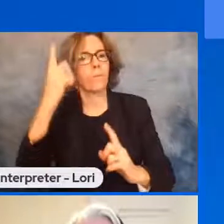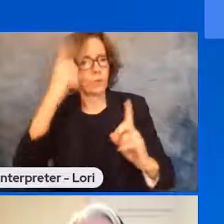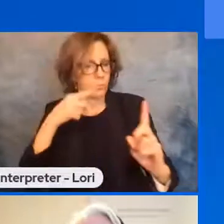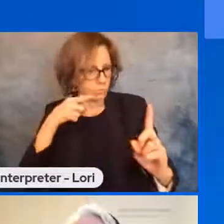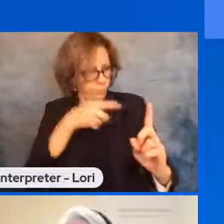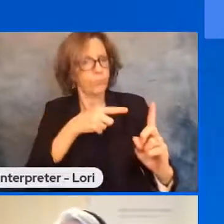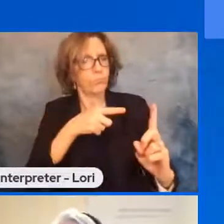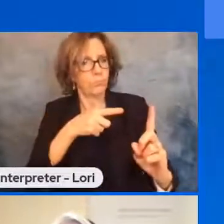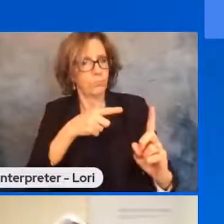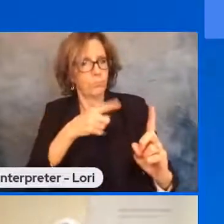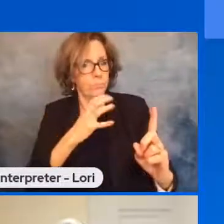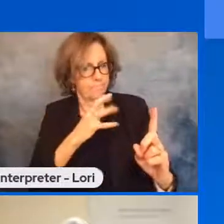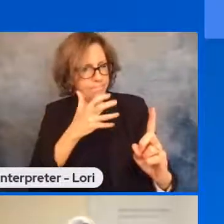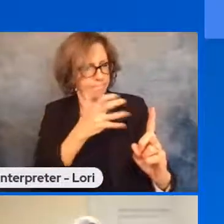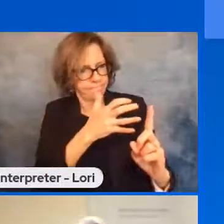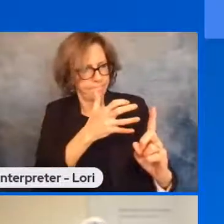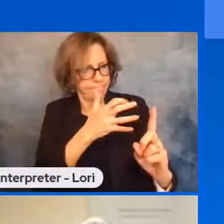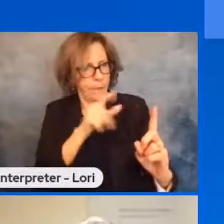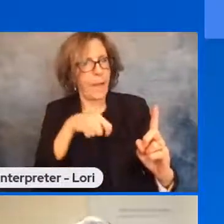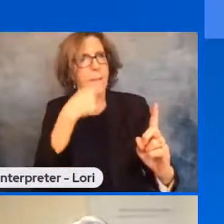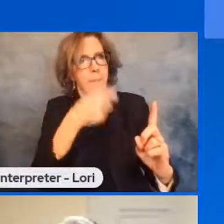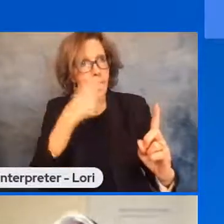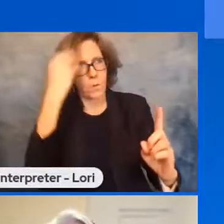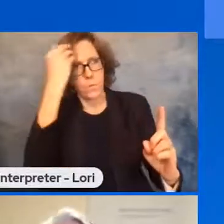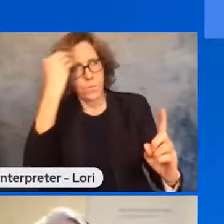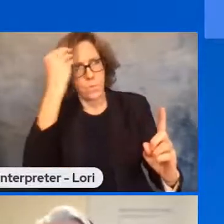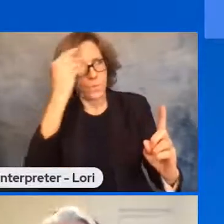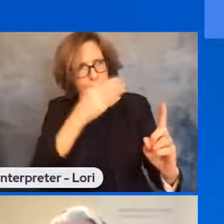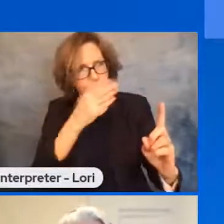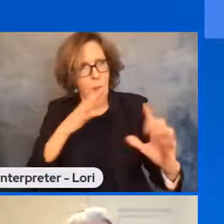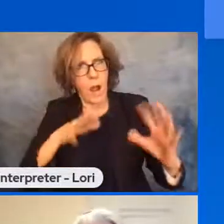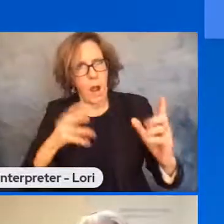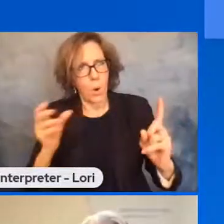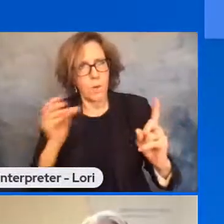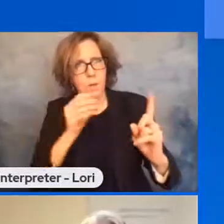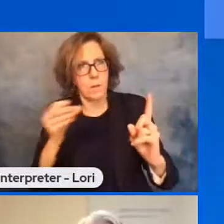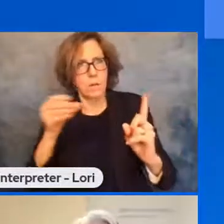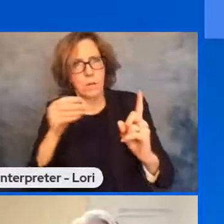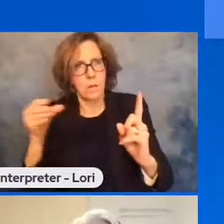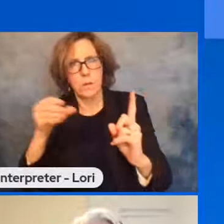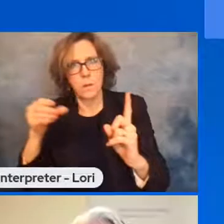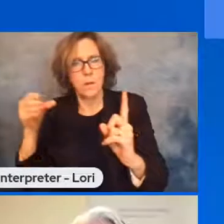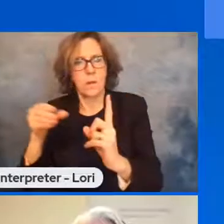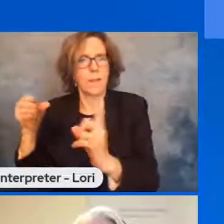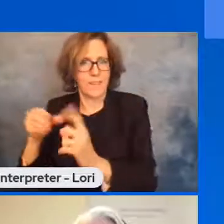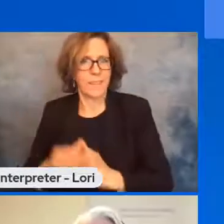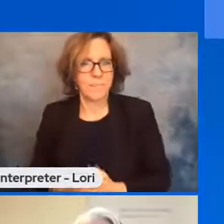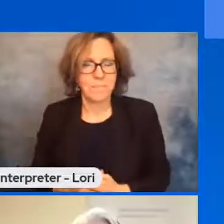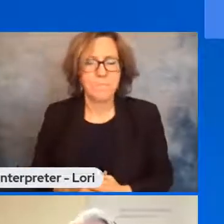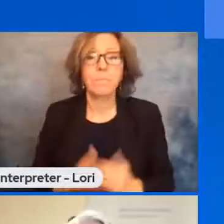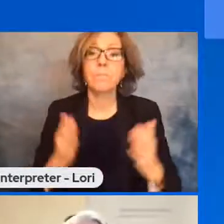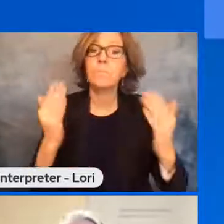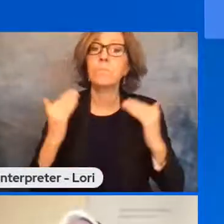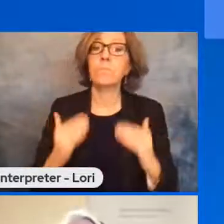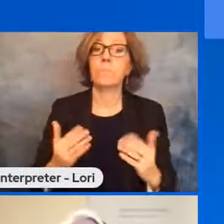Now, I want to talk about an innovation from Google. You'll have heard of this, or you may have heard of this.